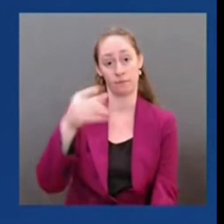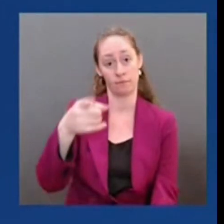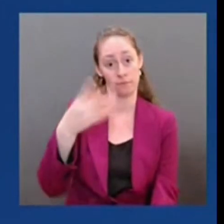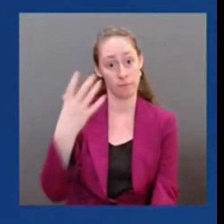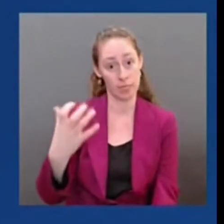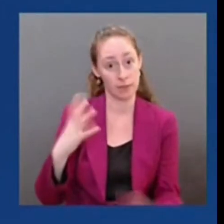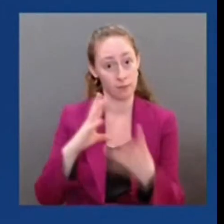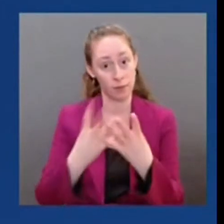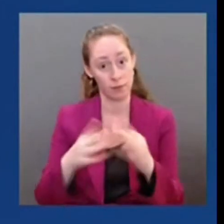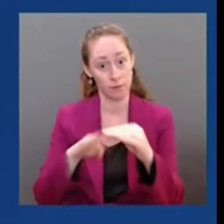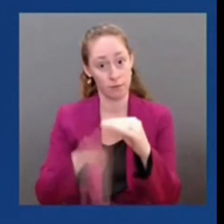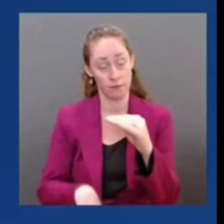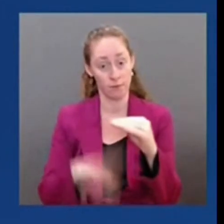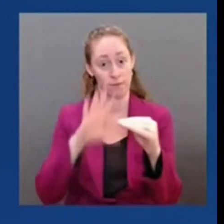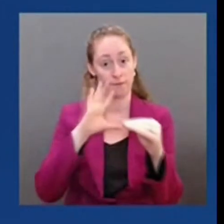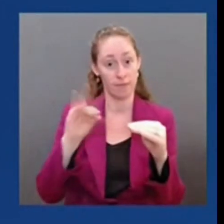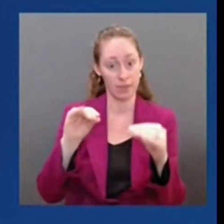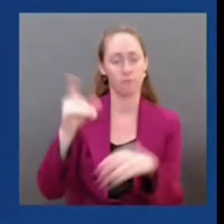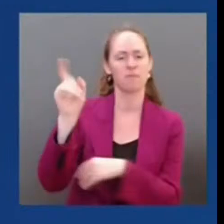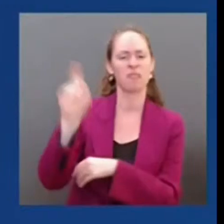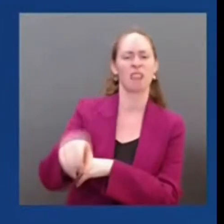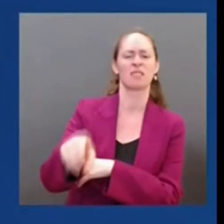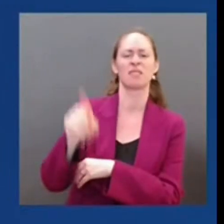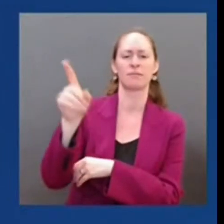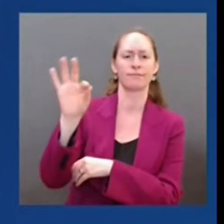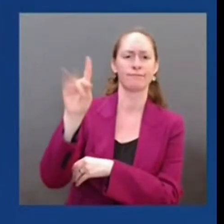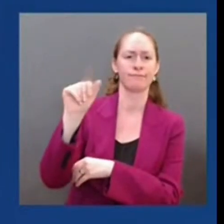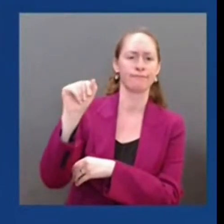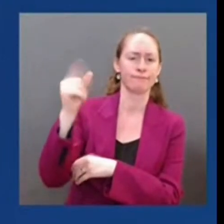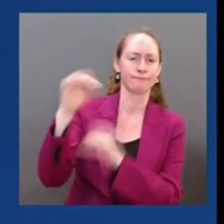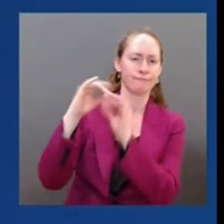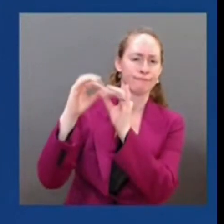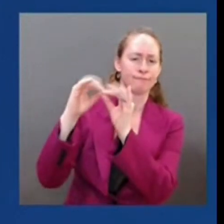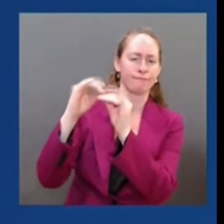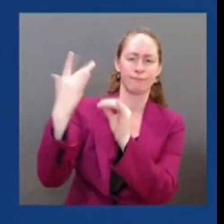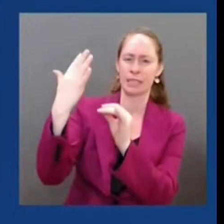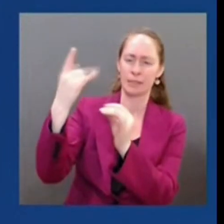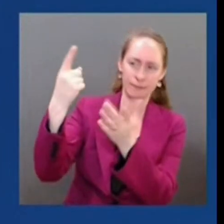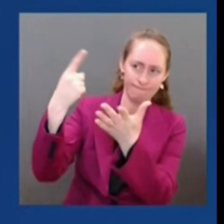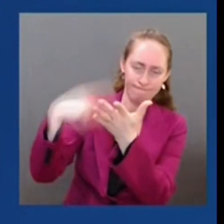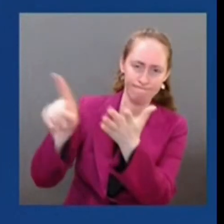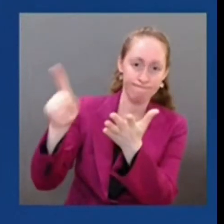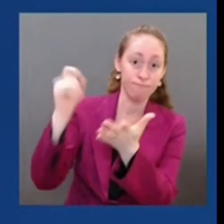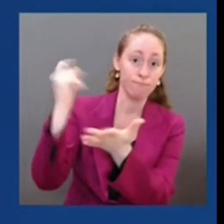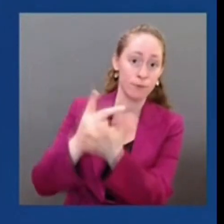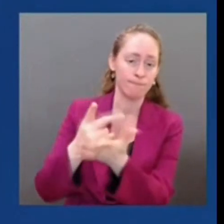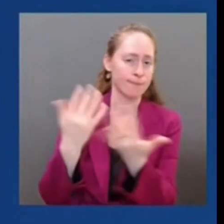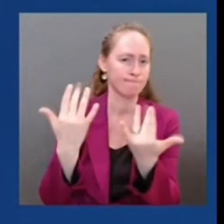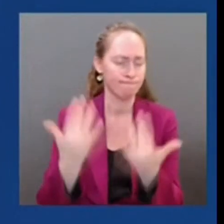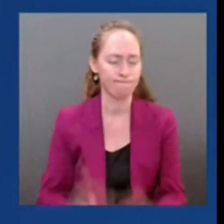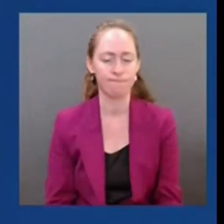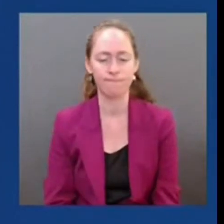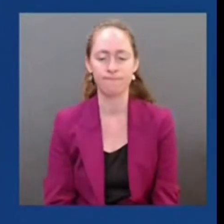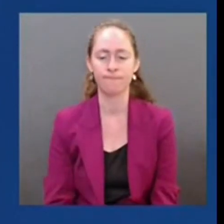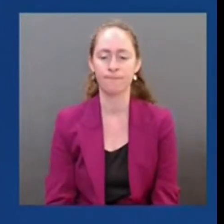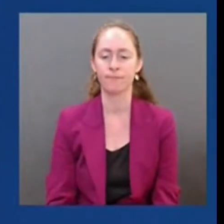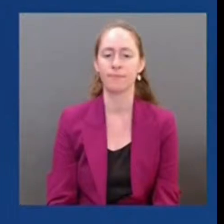THAT IS GOING TO REQUIRE ACON